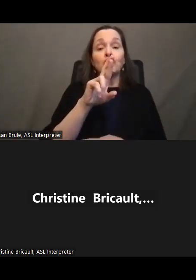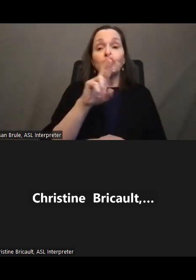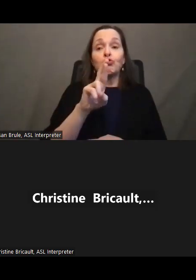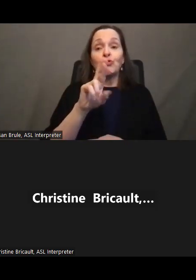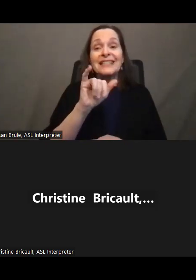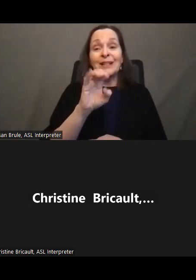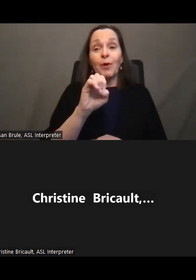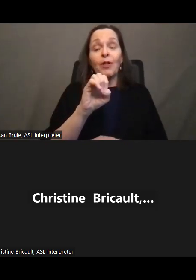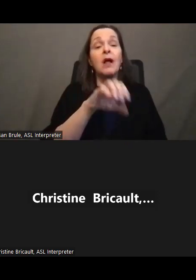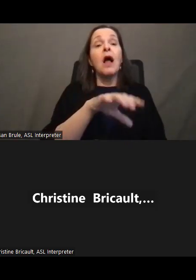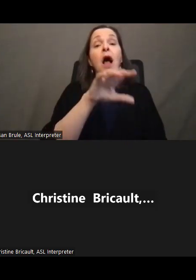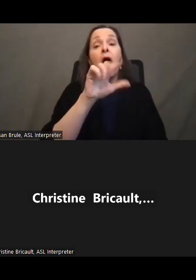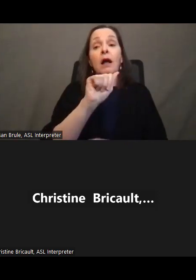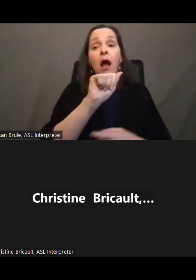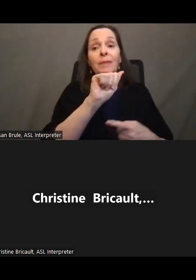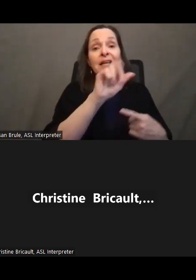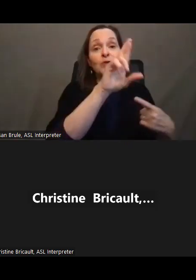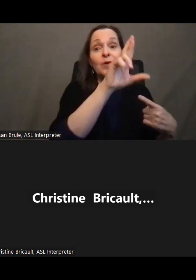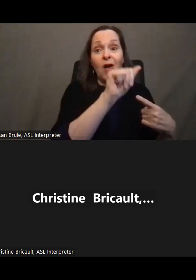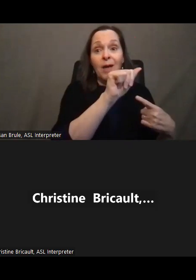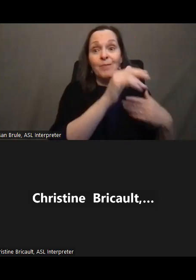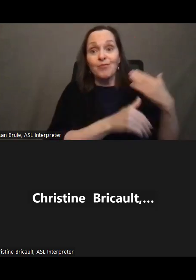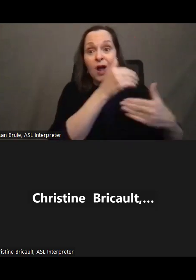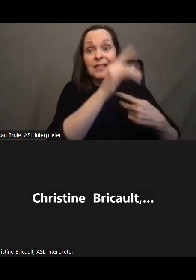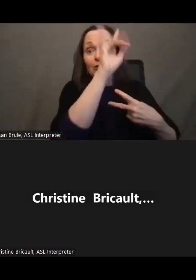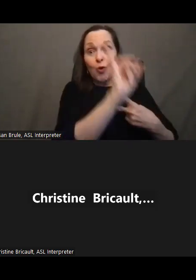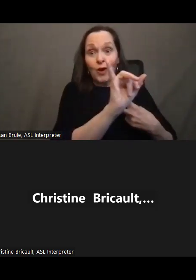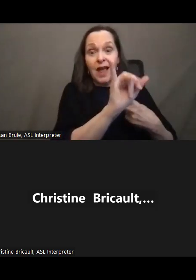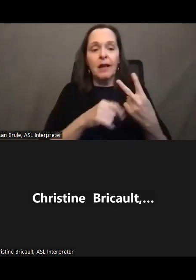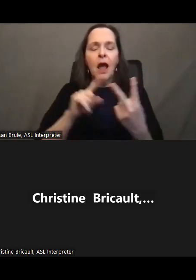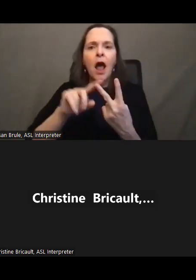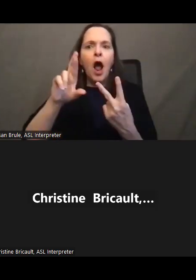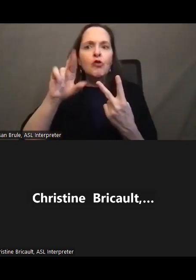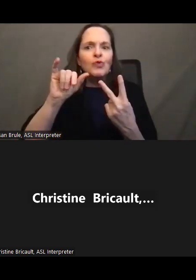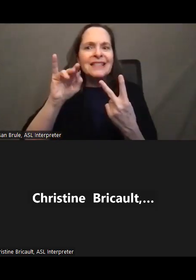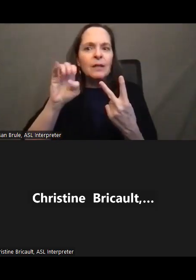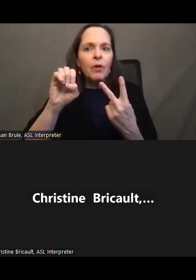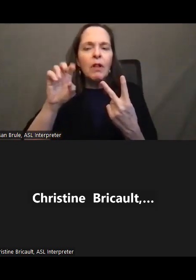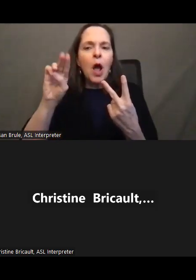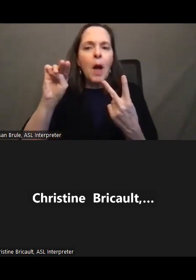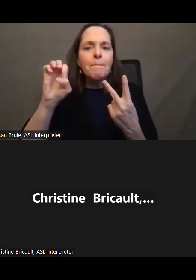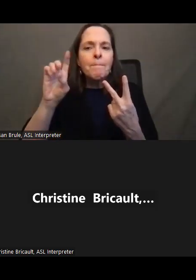you don't have that ongoing relationship with the person necessarily, and so, you know,